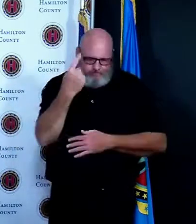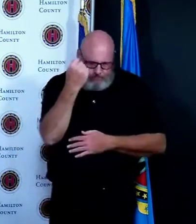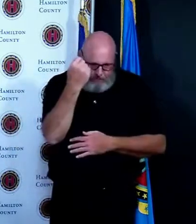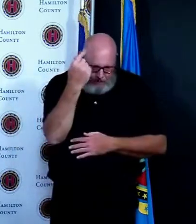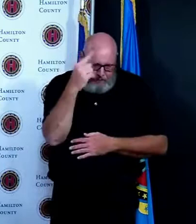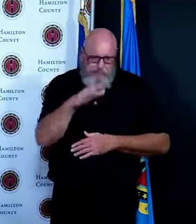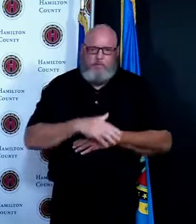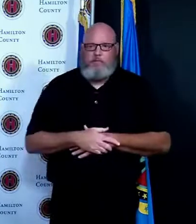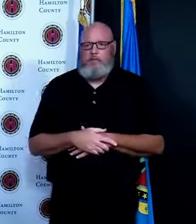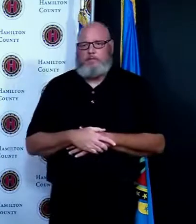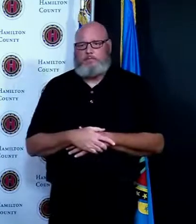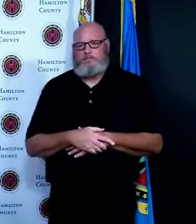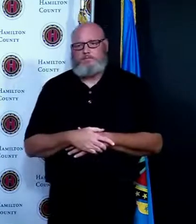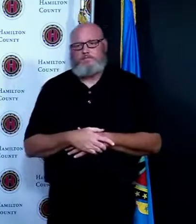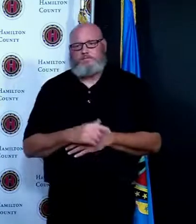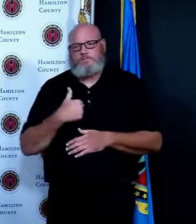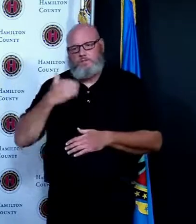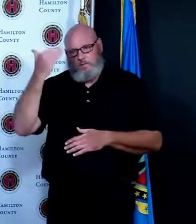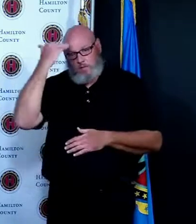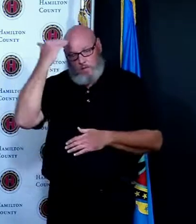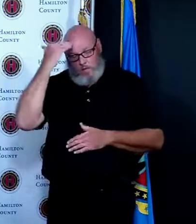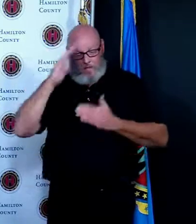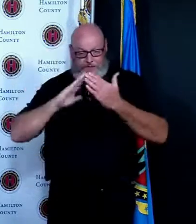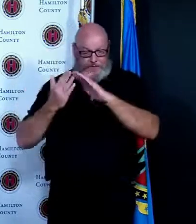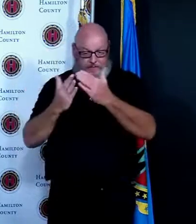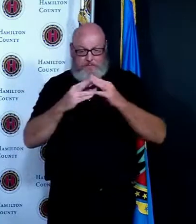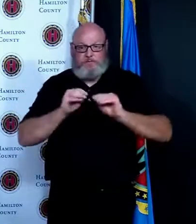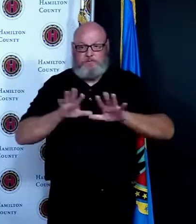numbers we know there's more cases today than there were last week or a month ago